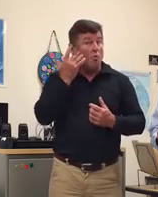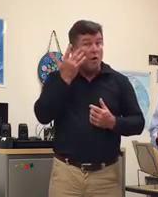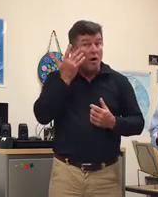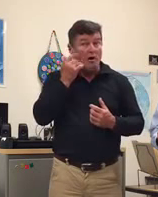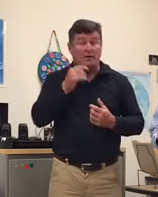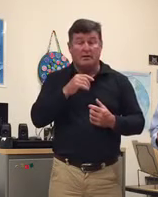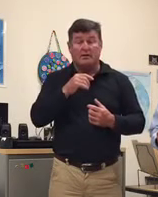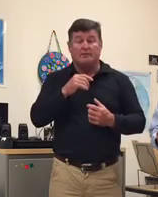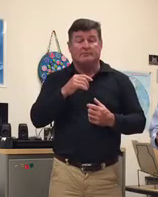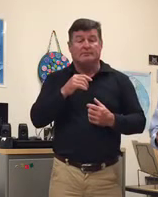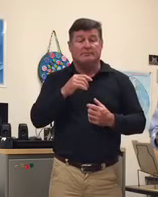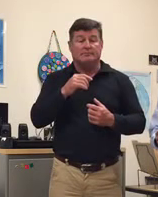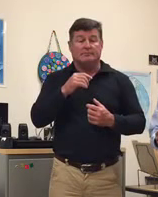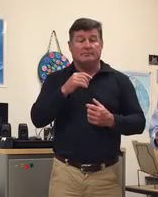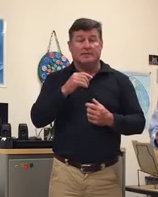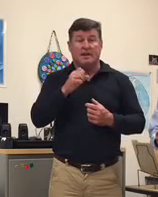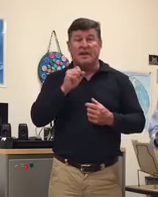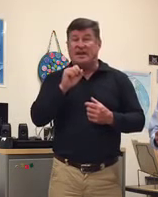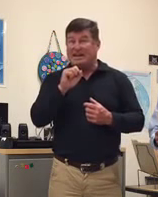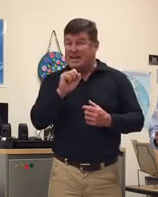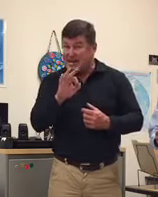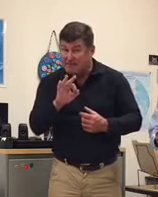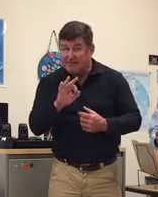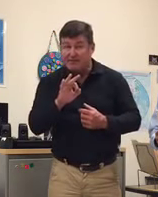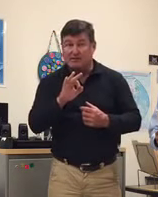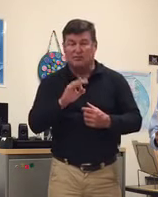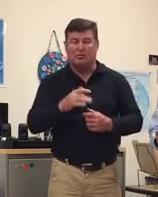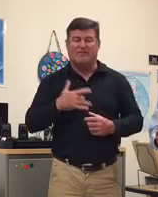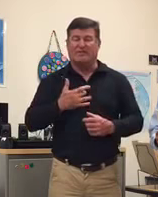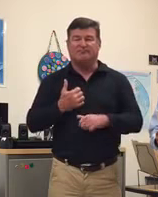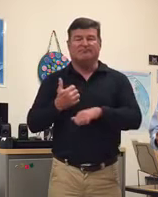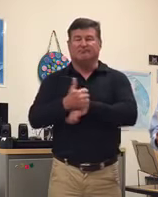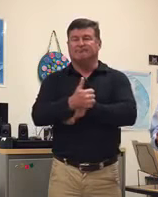We need to be aware that because of the scope of the allegation of